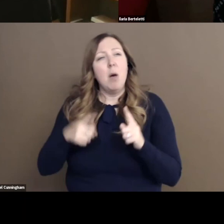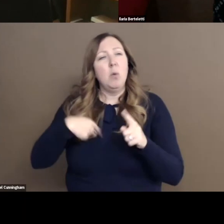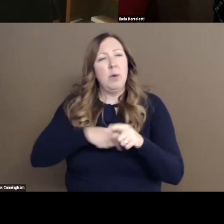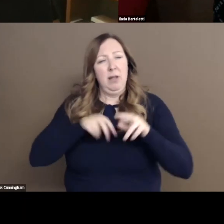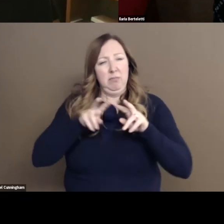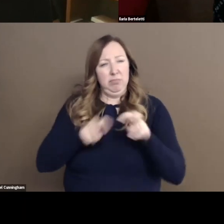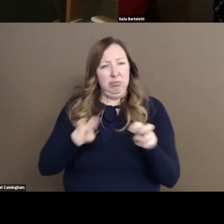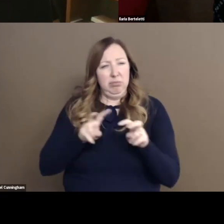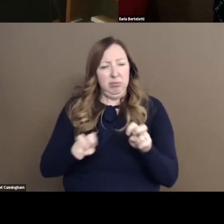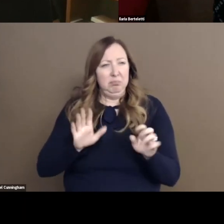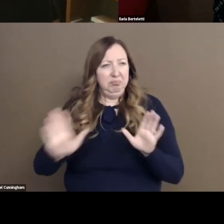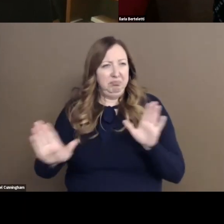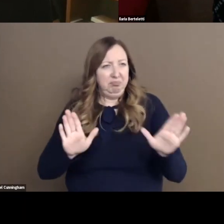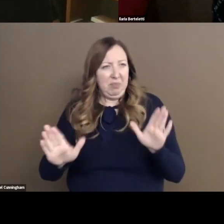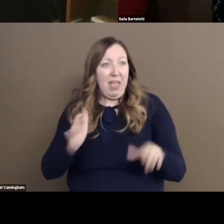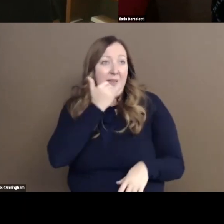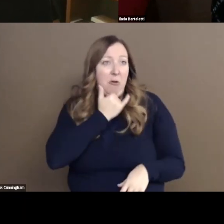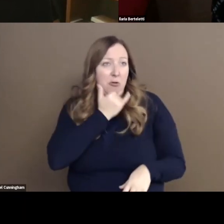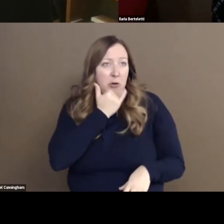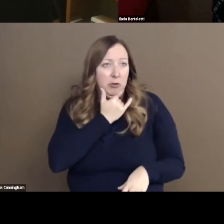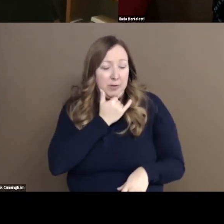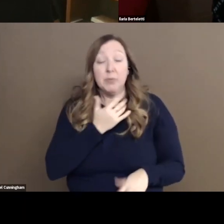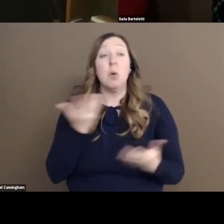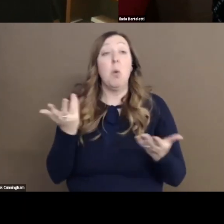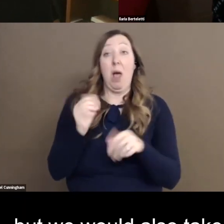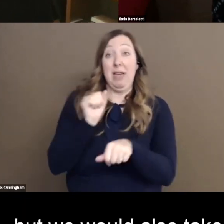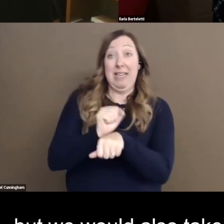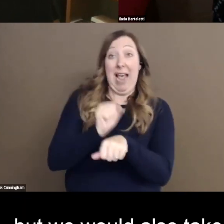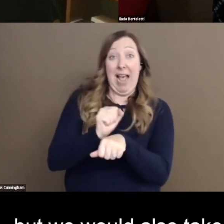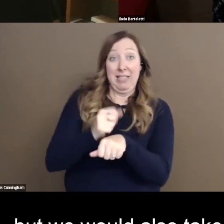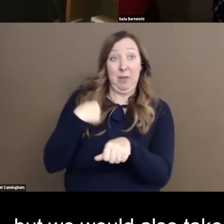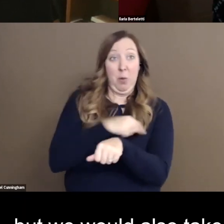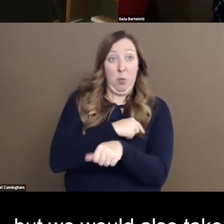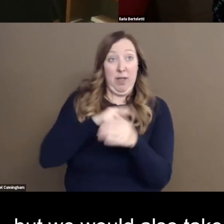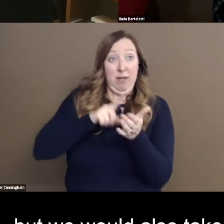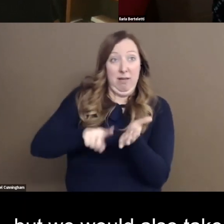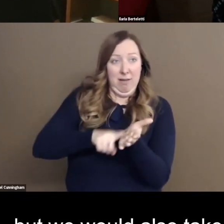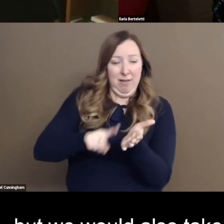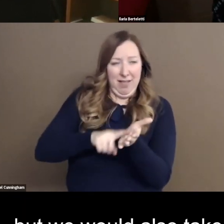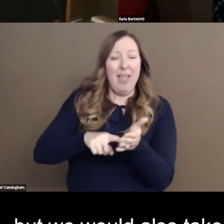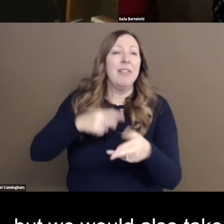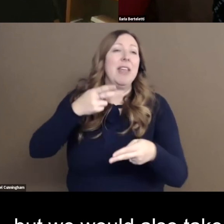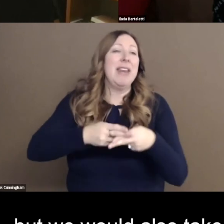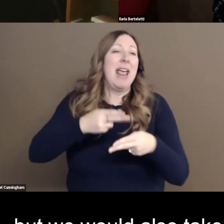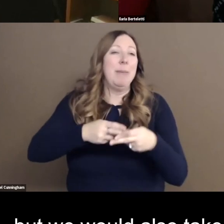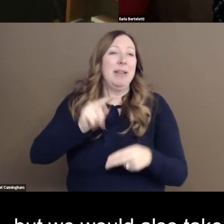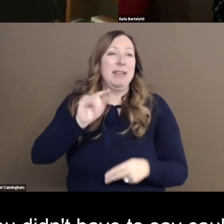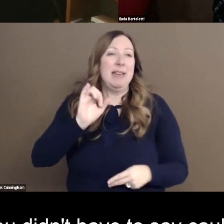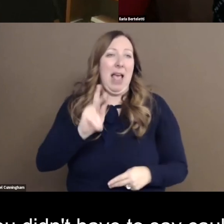a naming task so you know you have to say cauliflower but we would also take